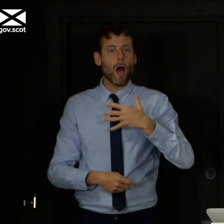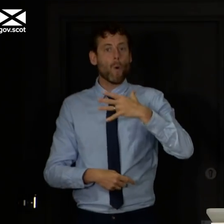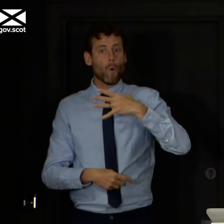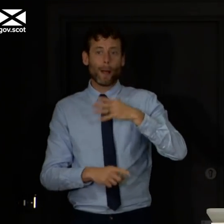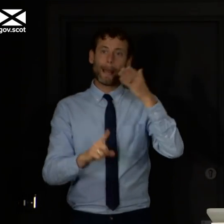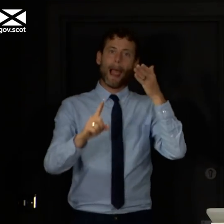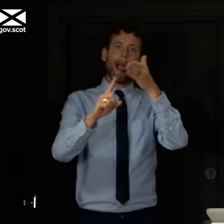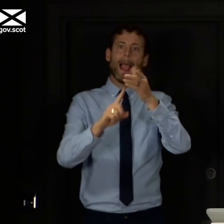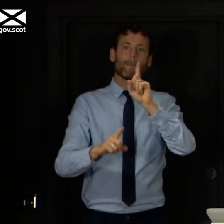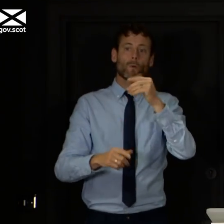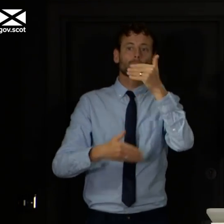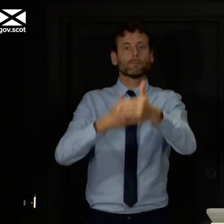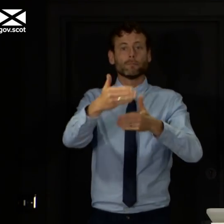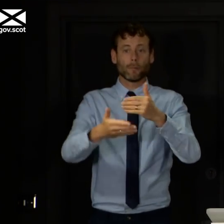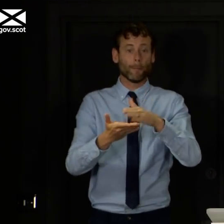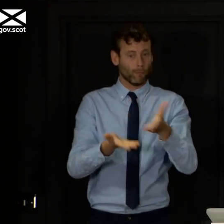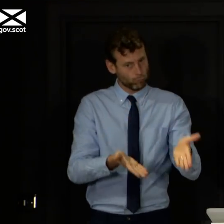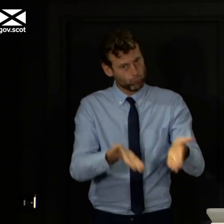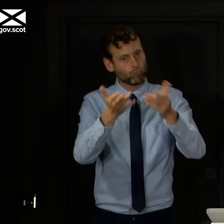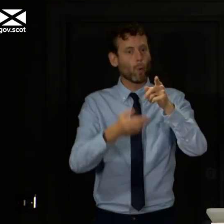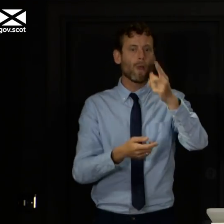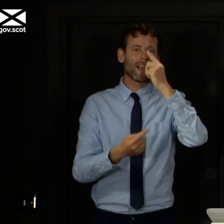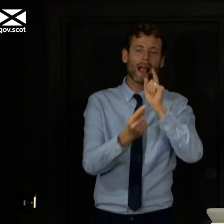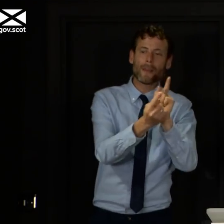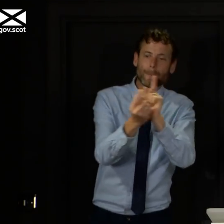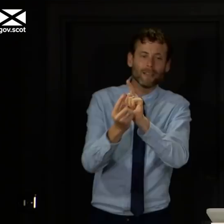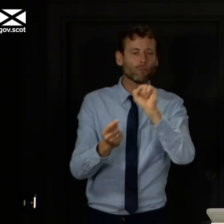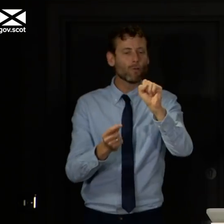to see more of their families and friends. We have had questions here before about couples,